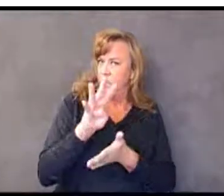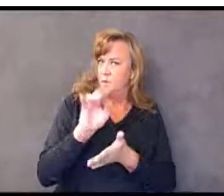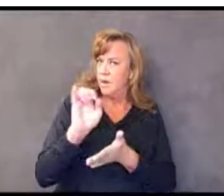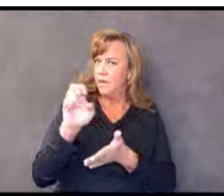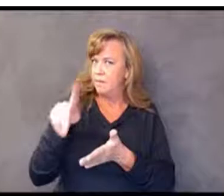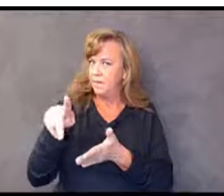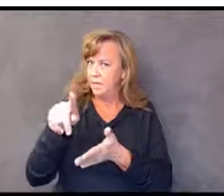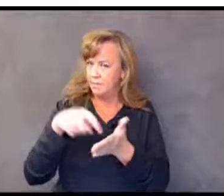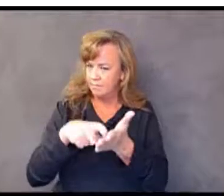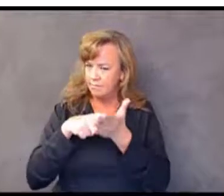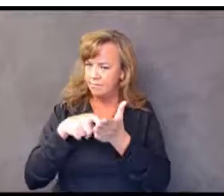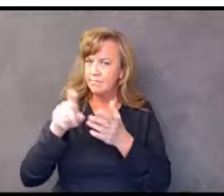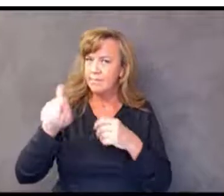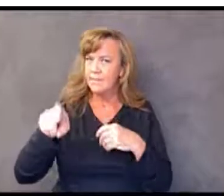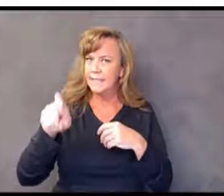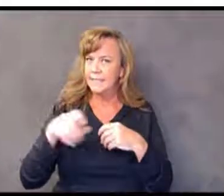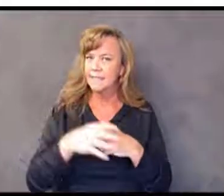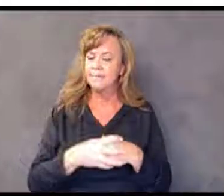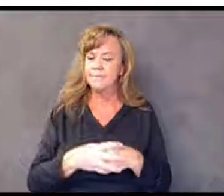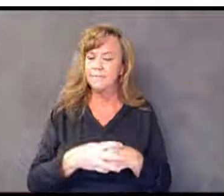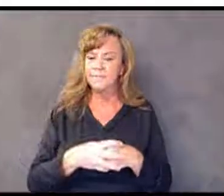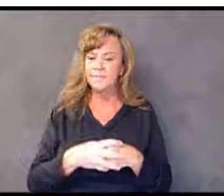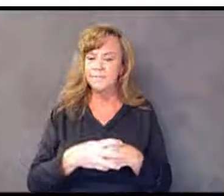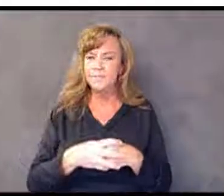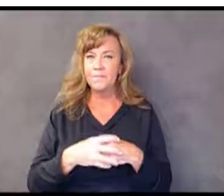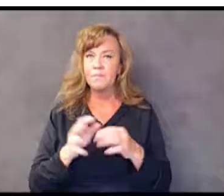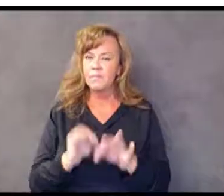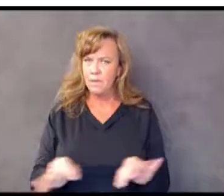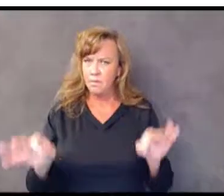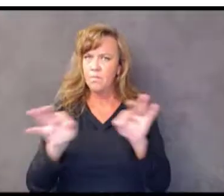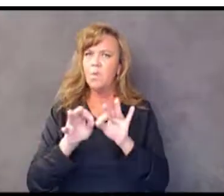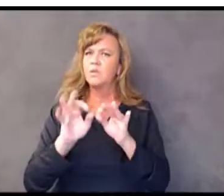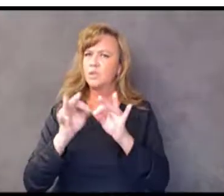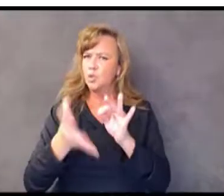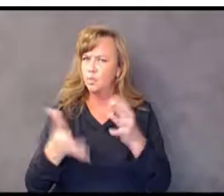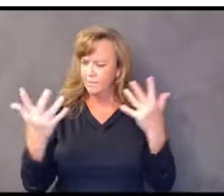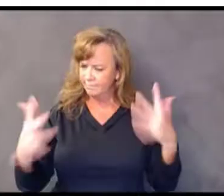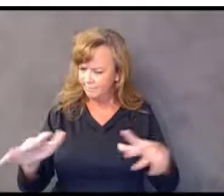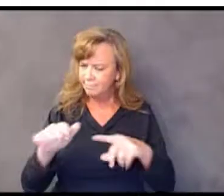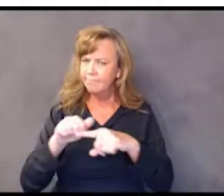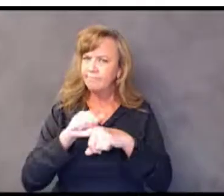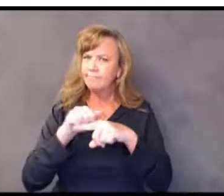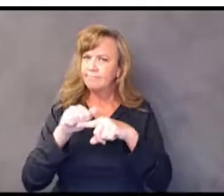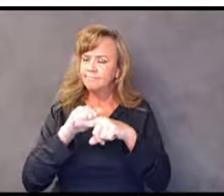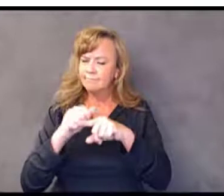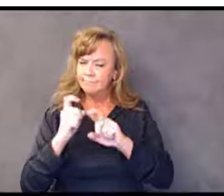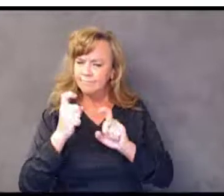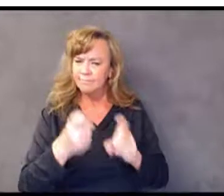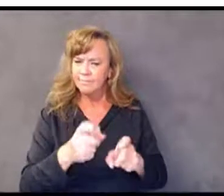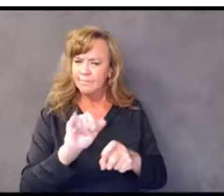It is important that the interpreter be trained to administer the IRI as outlined in Appendix